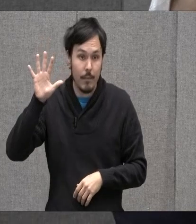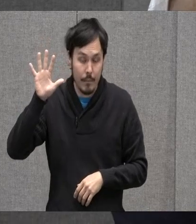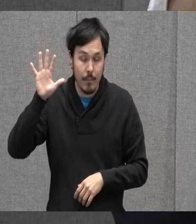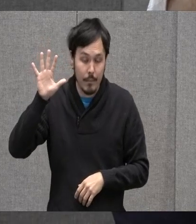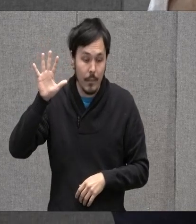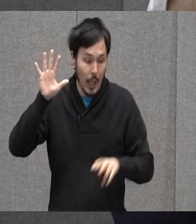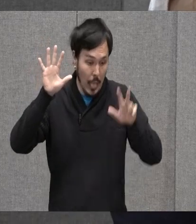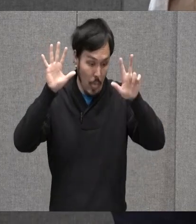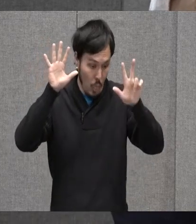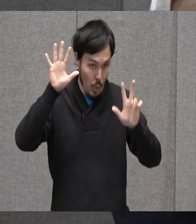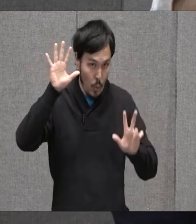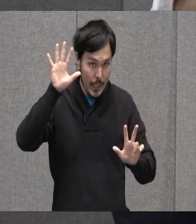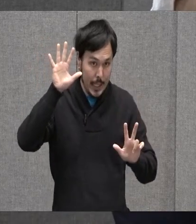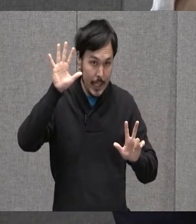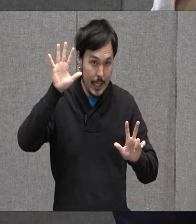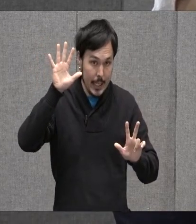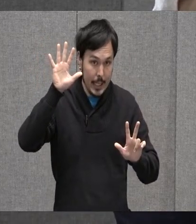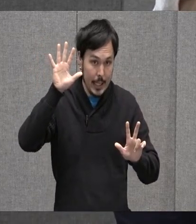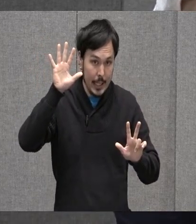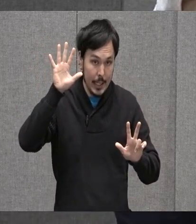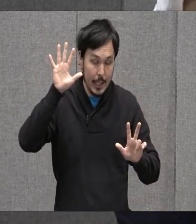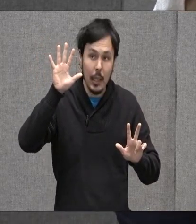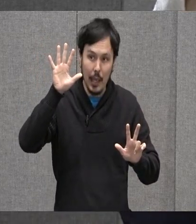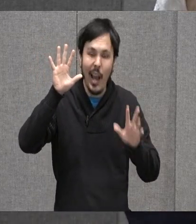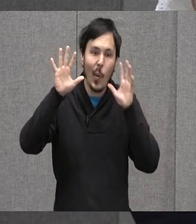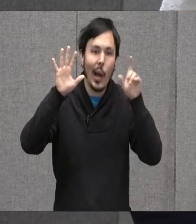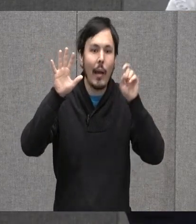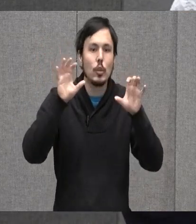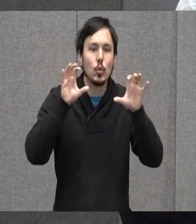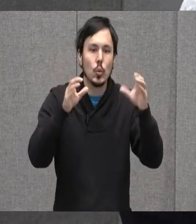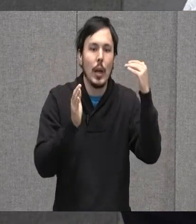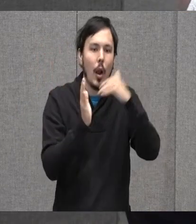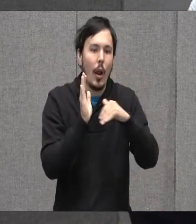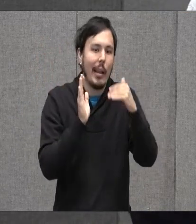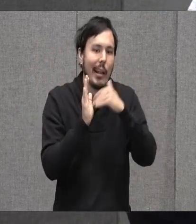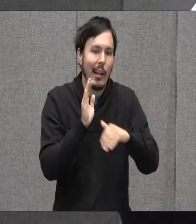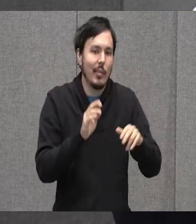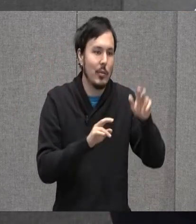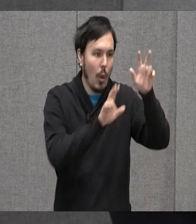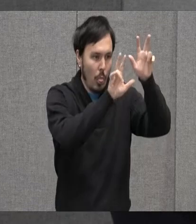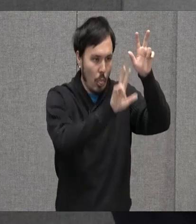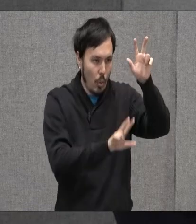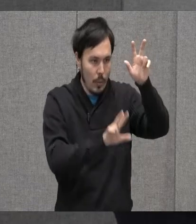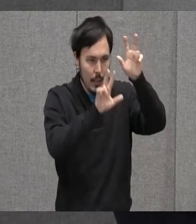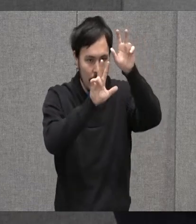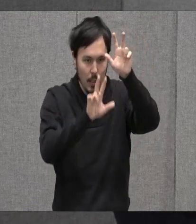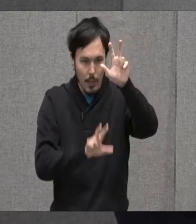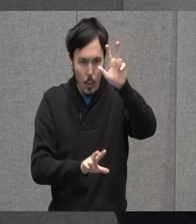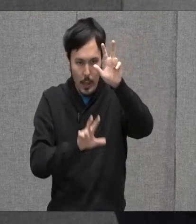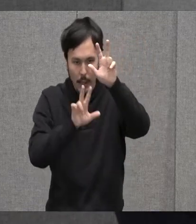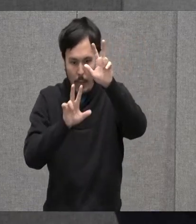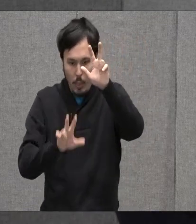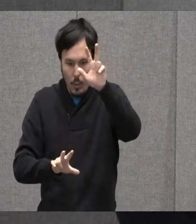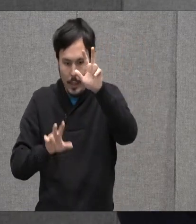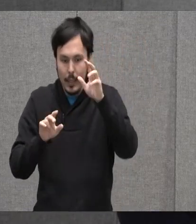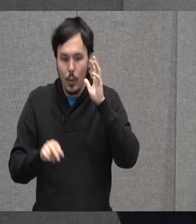and my three going down, and I know I'm gonna do the same here. Or as this, I have five plus five plus five